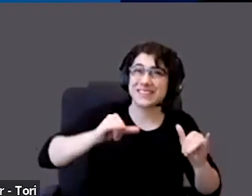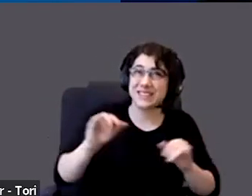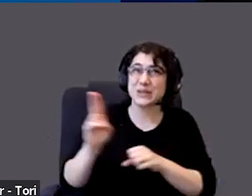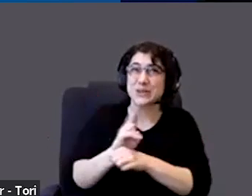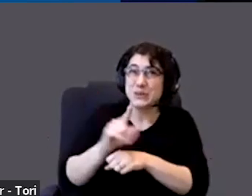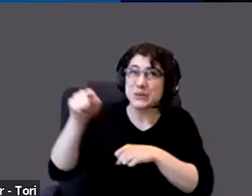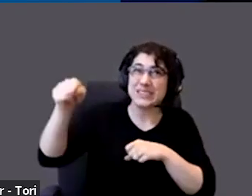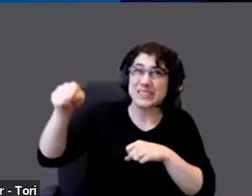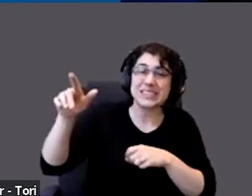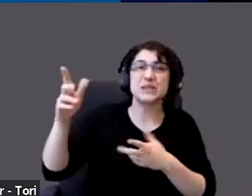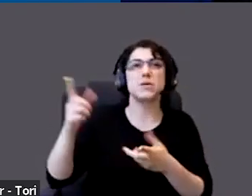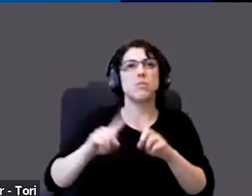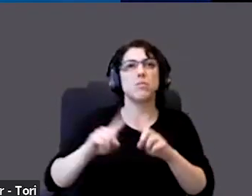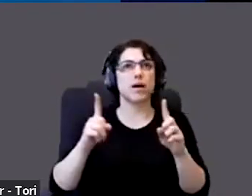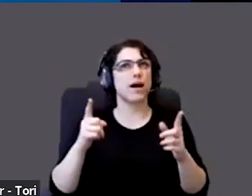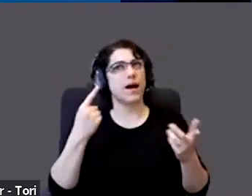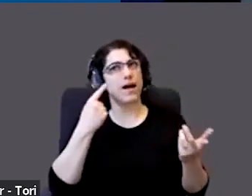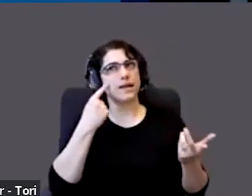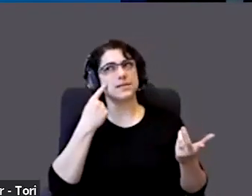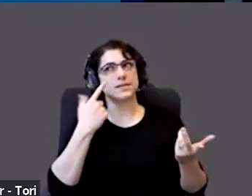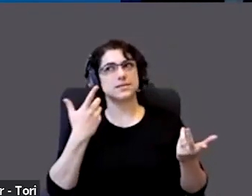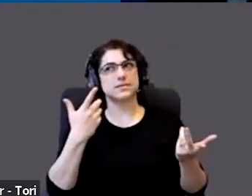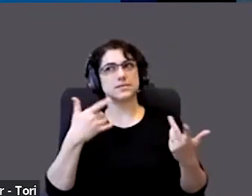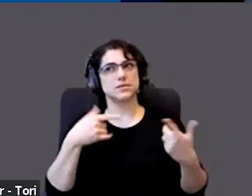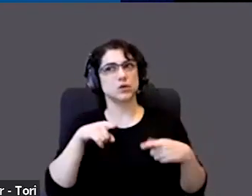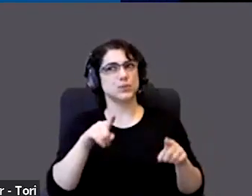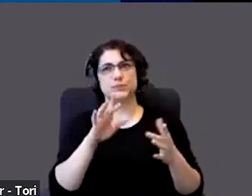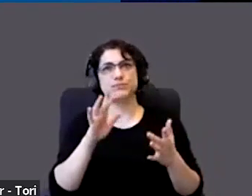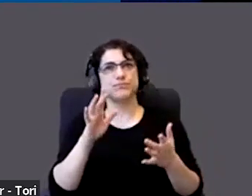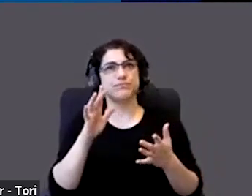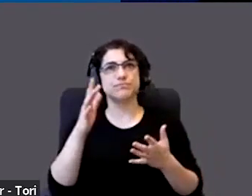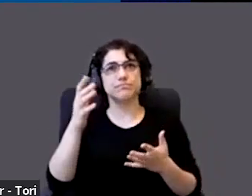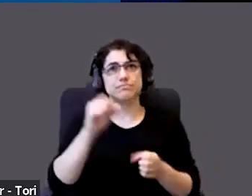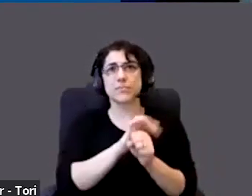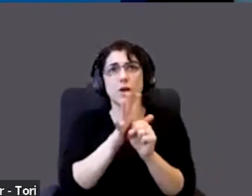I think that even during COVID, you know, the data about travel